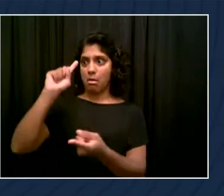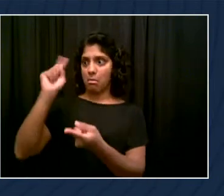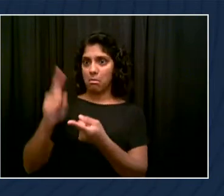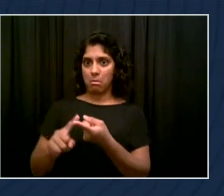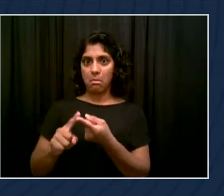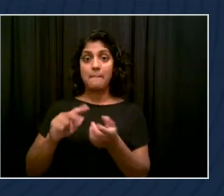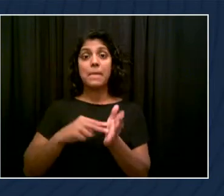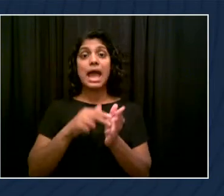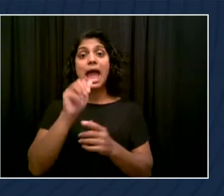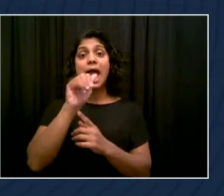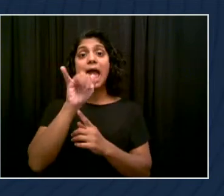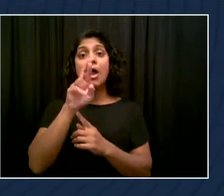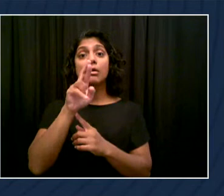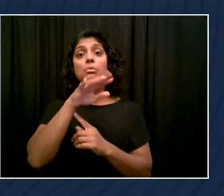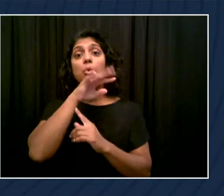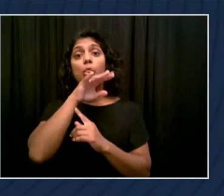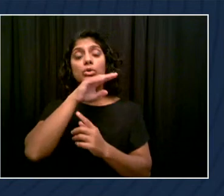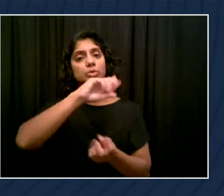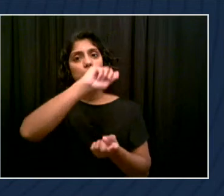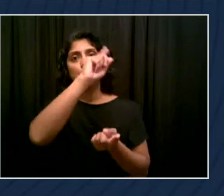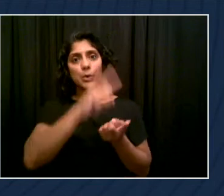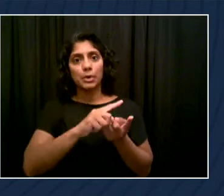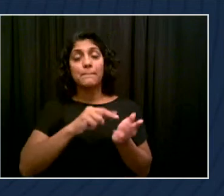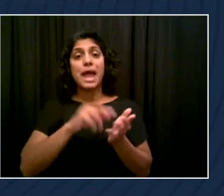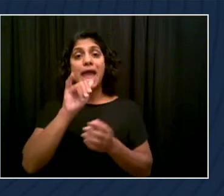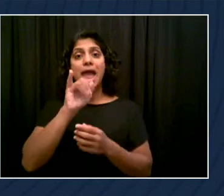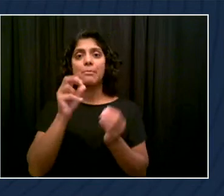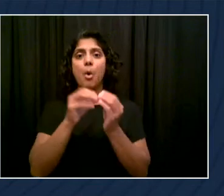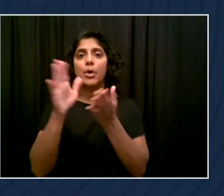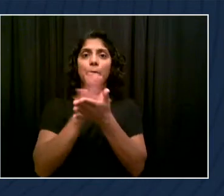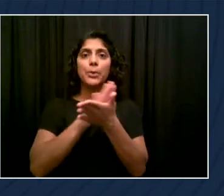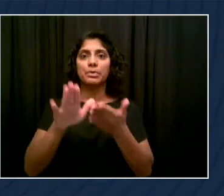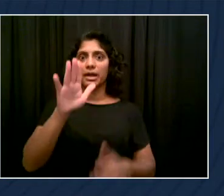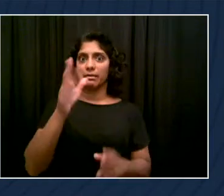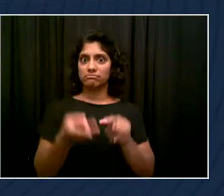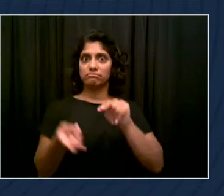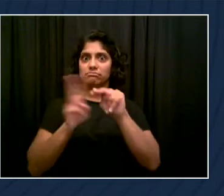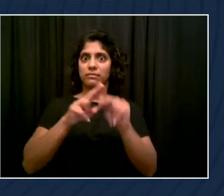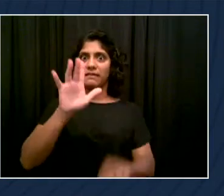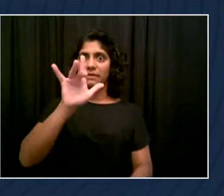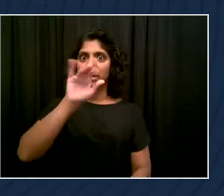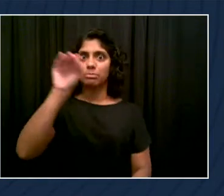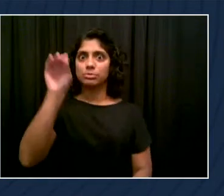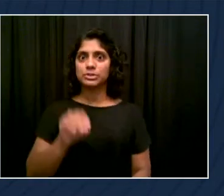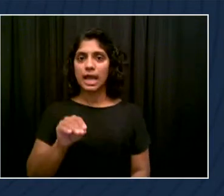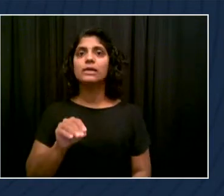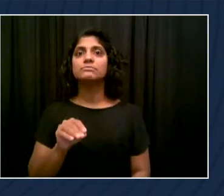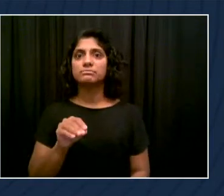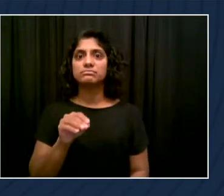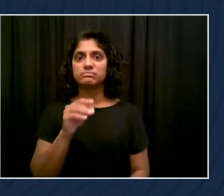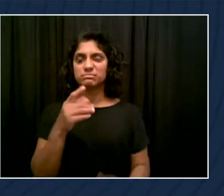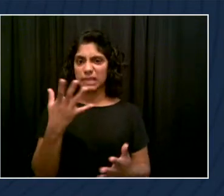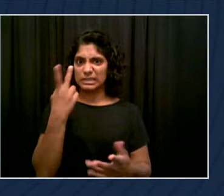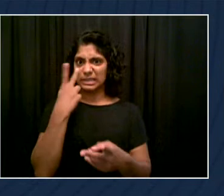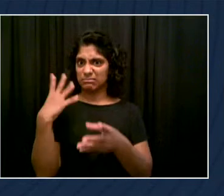COMMUNITIES OF COLOR THAT ARE OVER BUIRNNG WITH POLLUTION. BASE WHAT'S HAPPENNIG OTHER